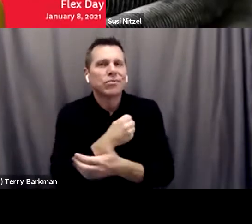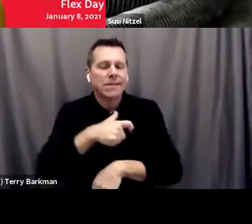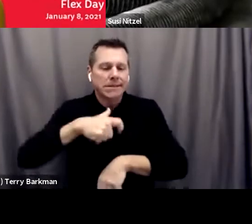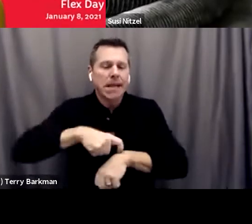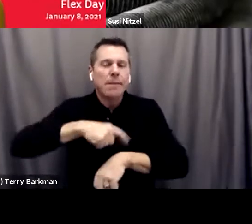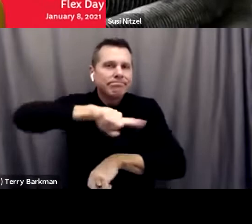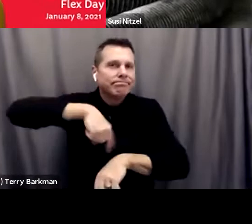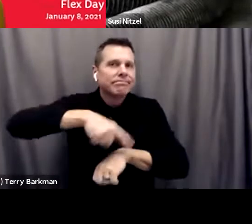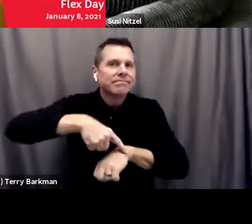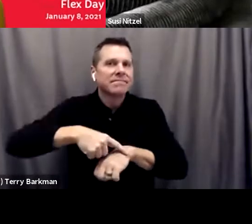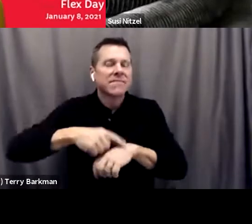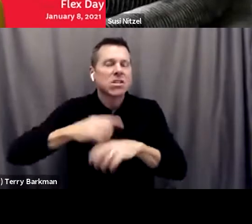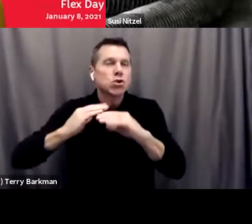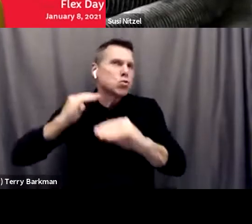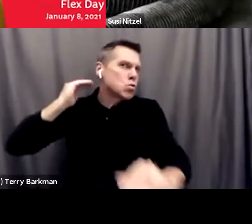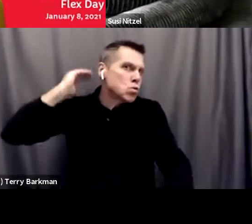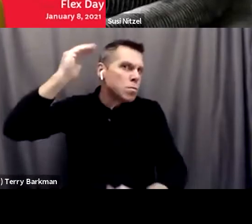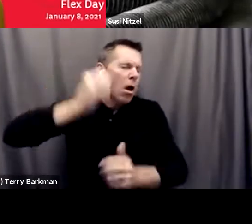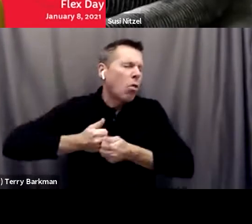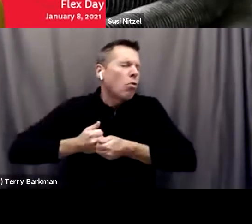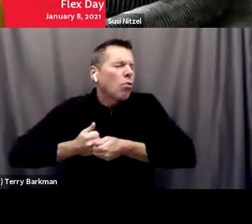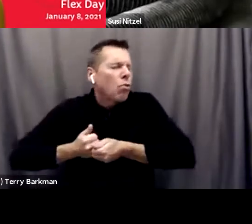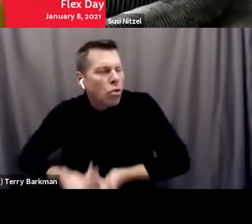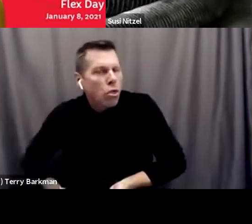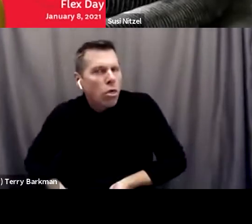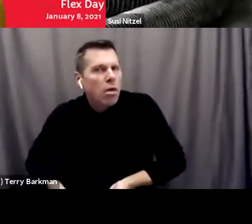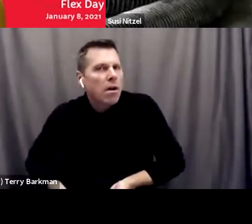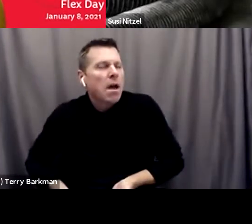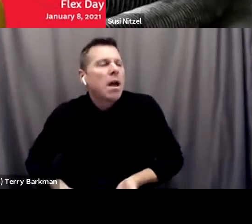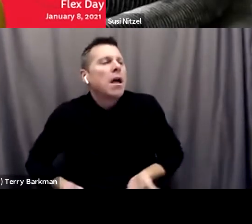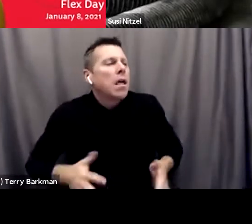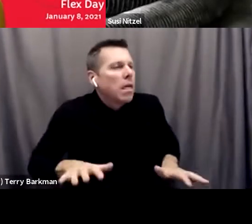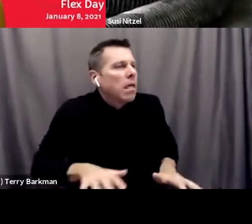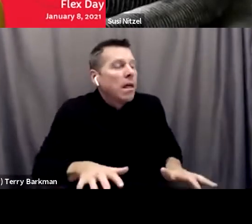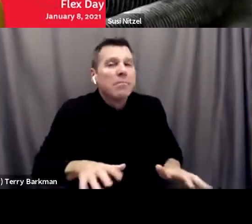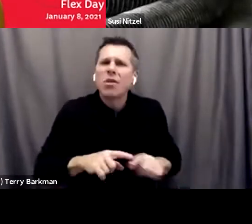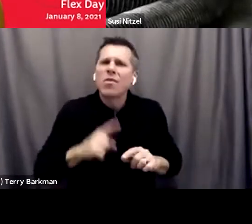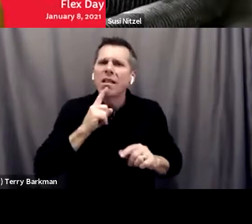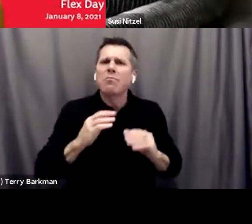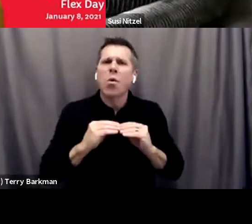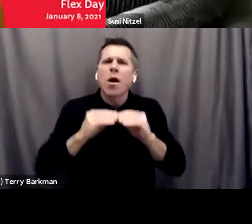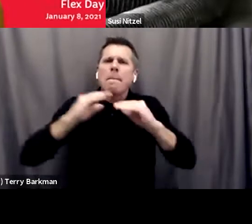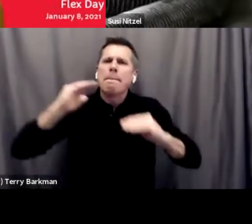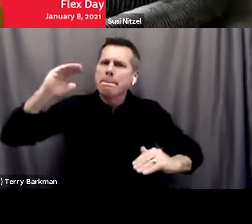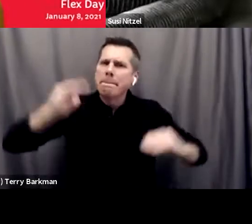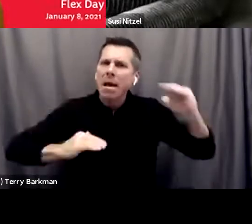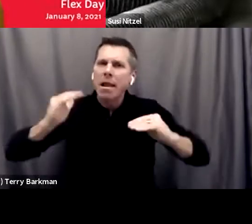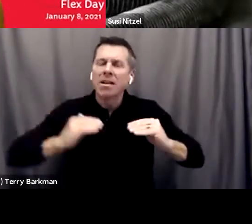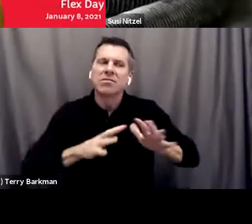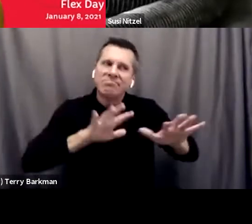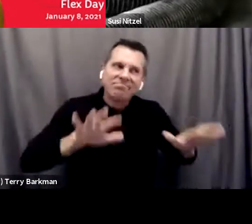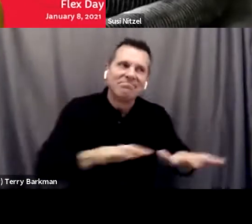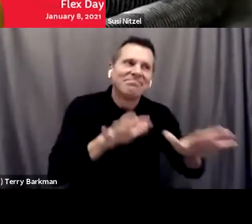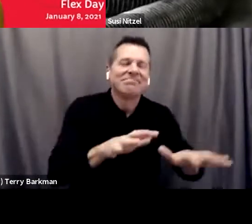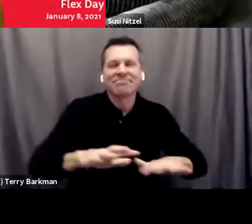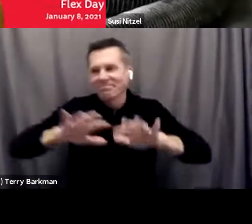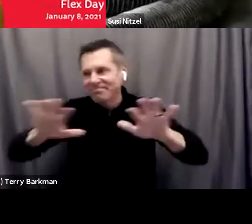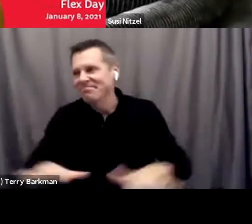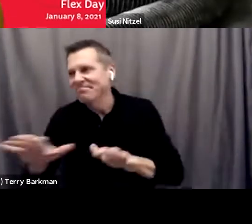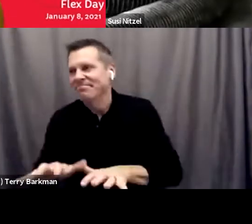exerting ourselves in one area. But you know, spreading ourselves in a balanced way where we already have those, those times and space